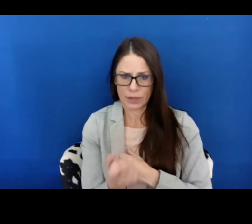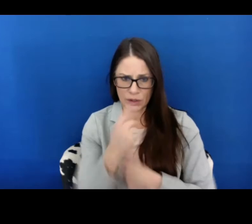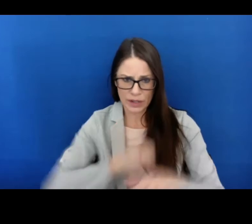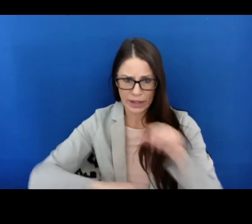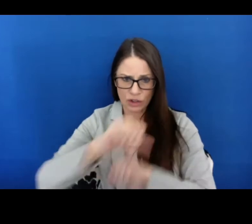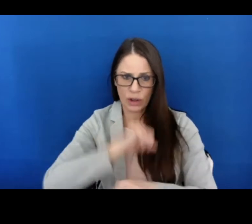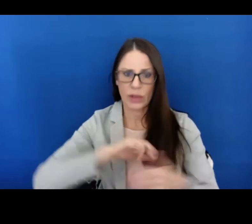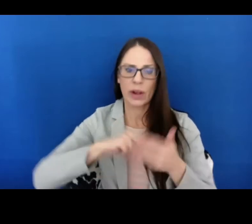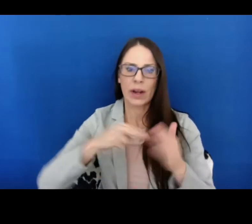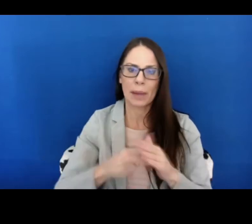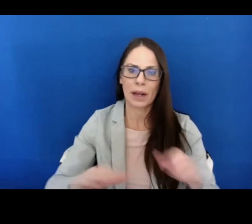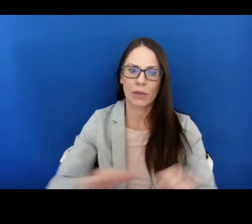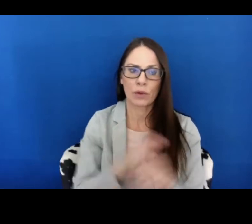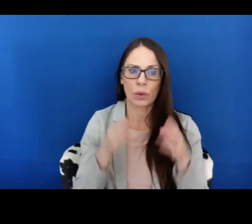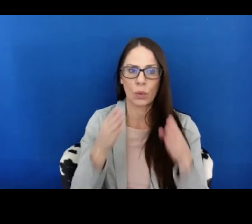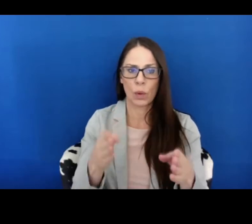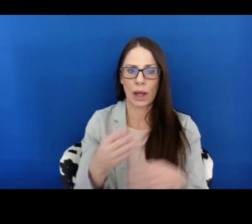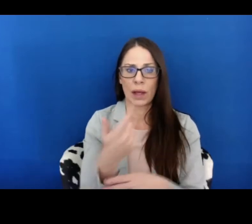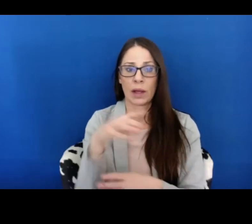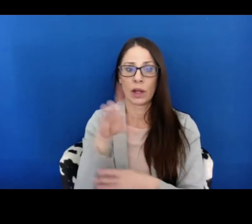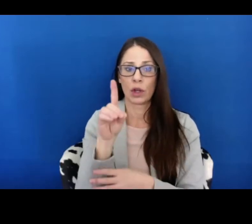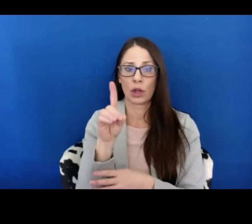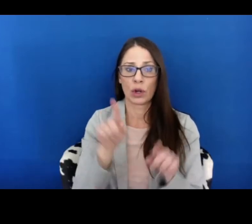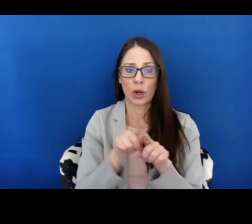15:17:41 another in a meaningful sex. Good also studied another intellectually disabled